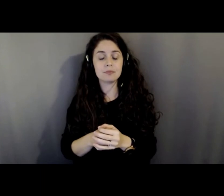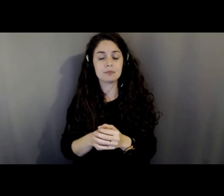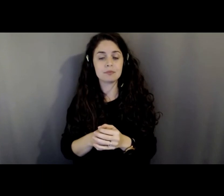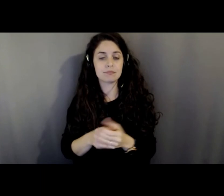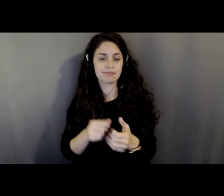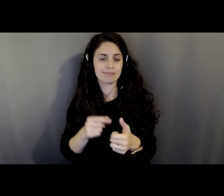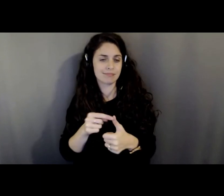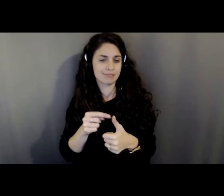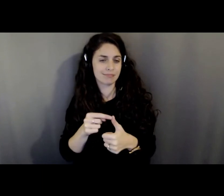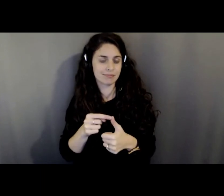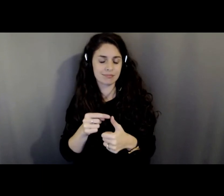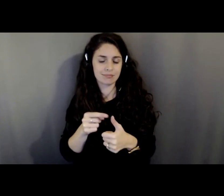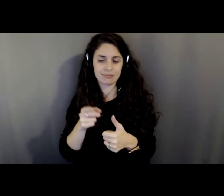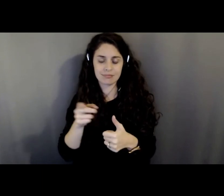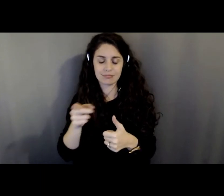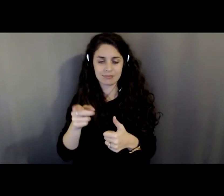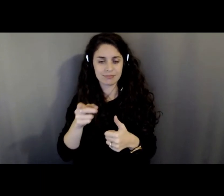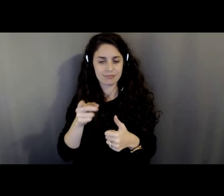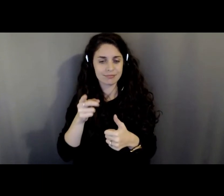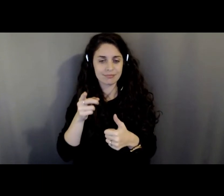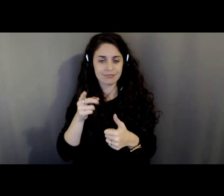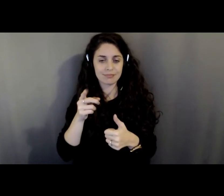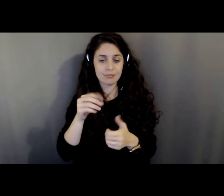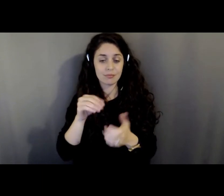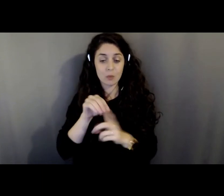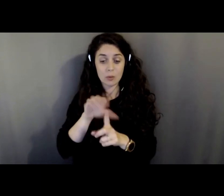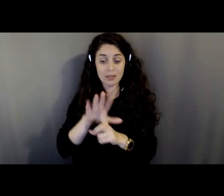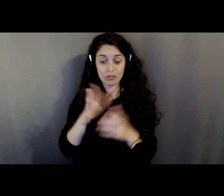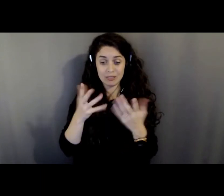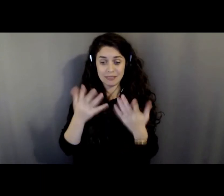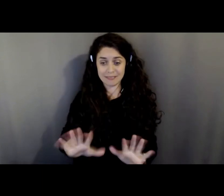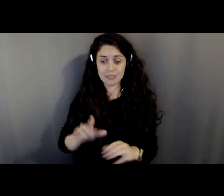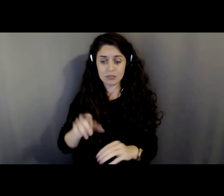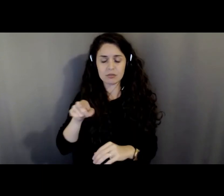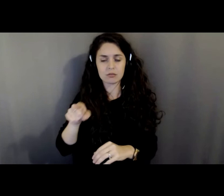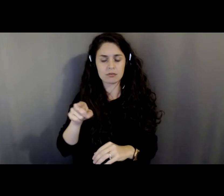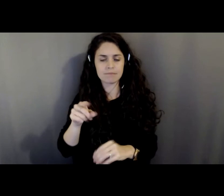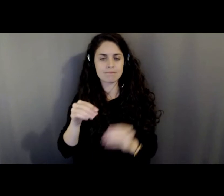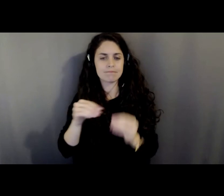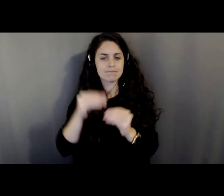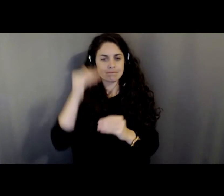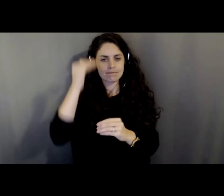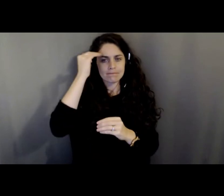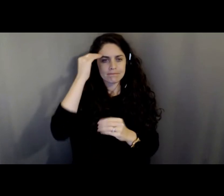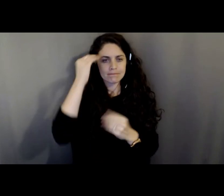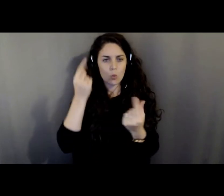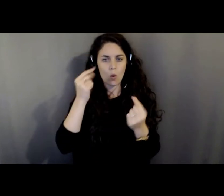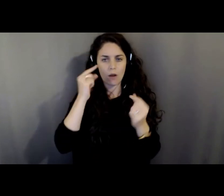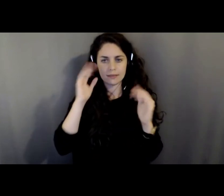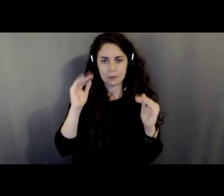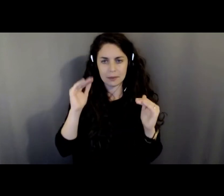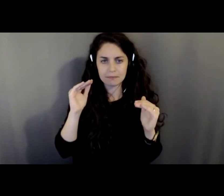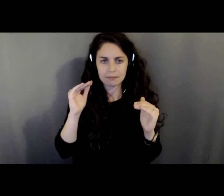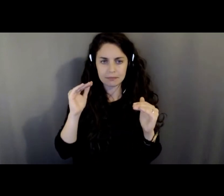come away from the orientation with an increased understanding of expectations; what to expect